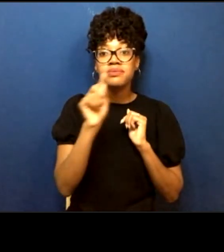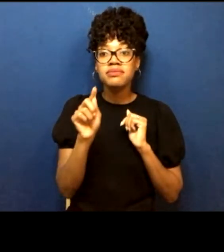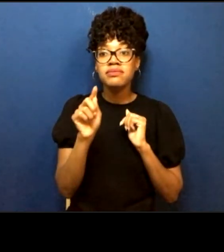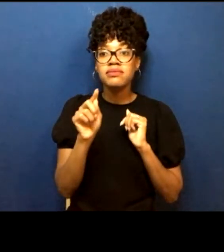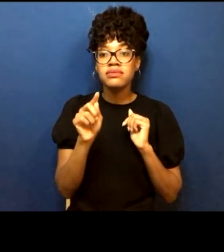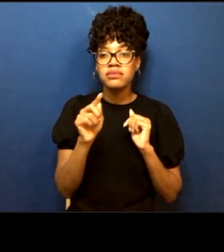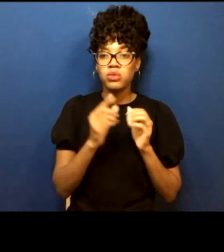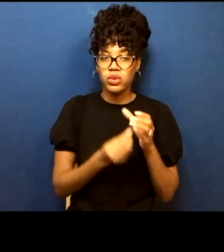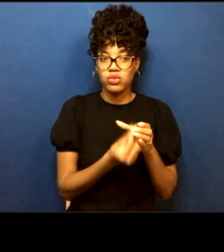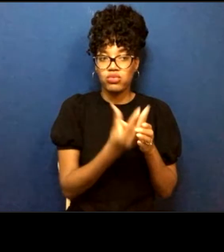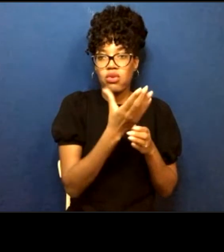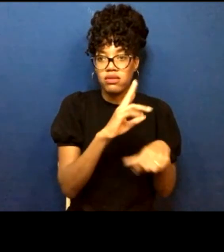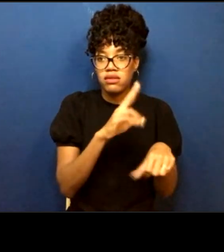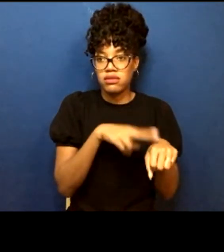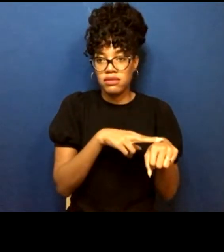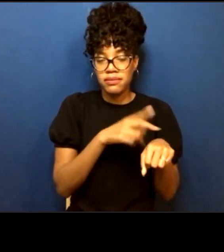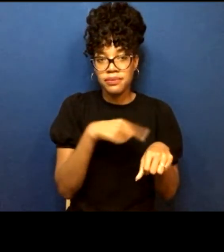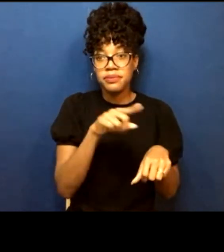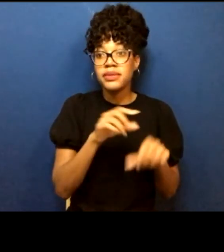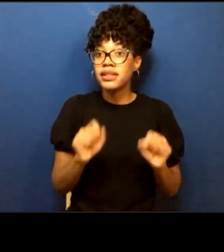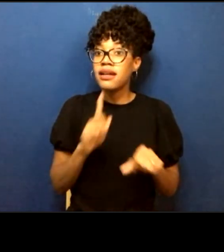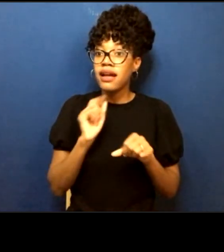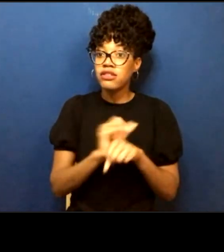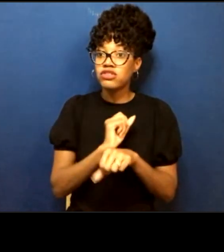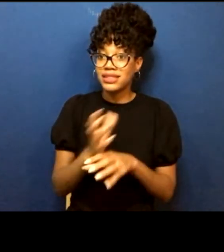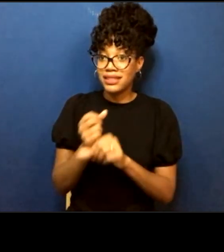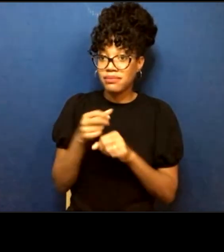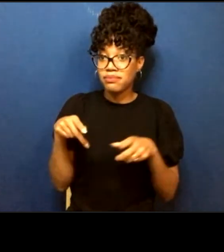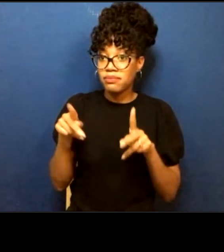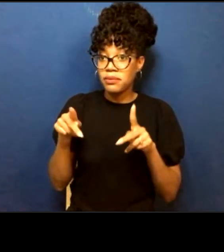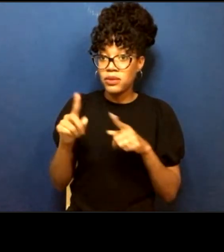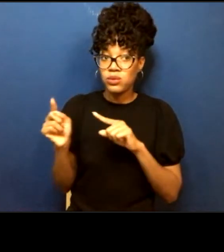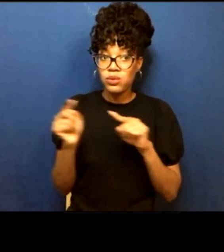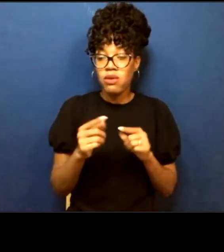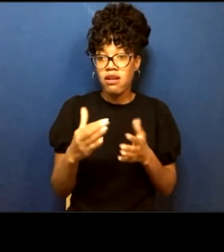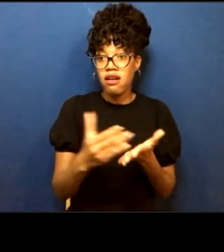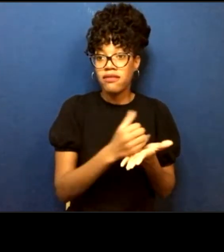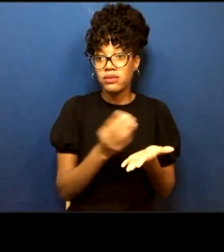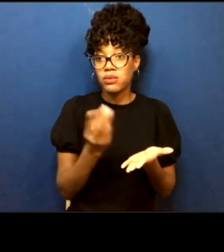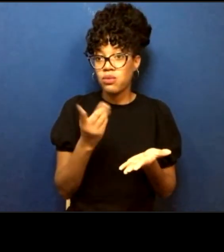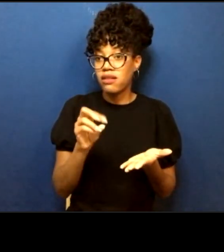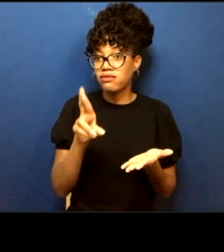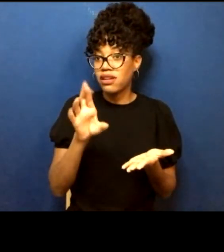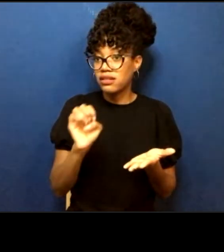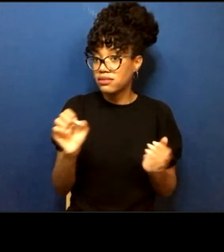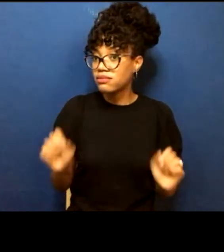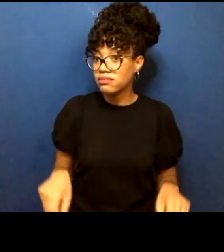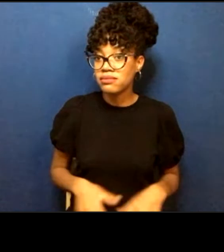you can actually get a tag to go out and harvest wild rice. And so you can. It is one of those things that you can kind of forage